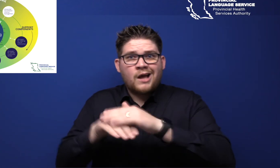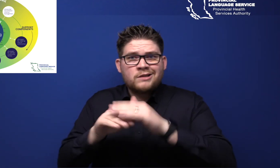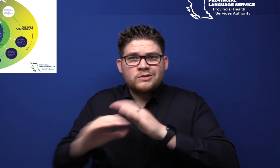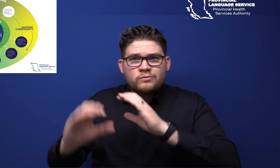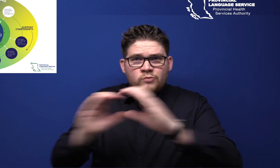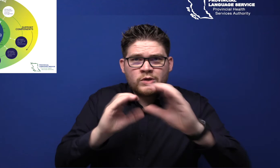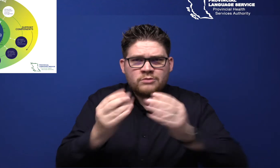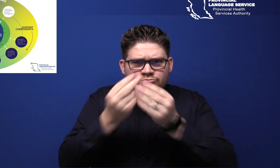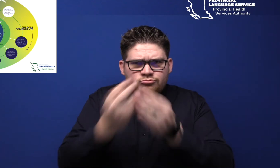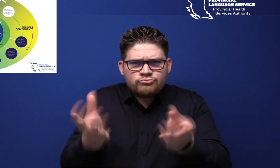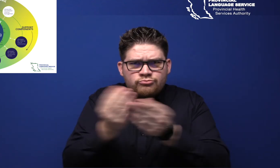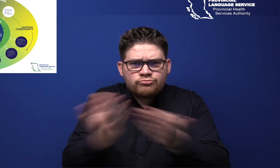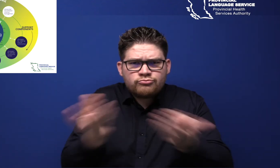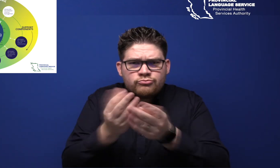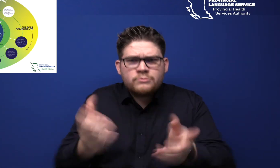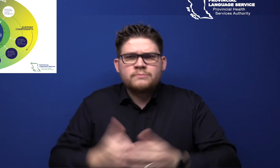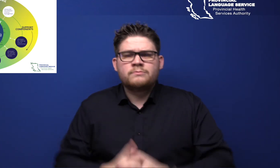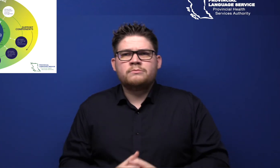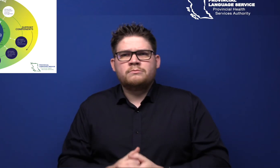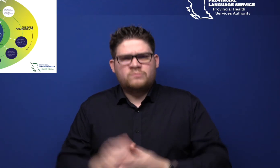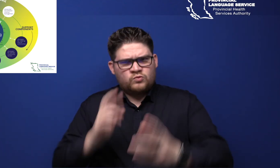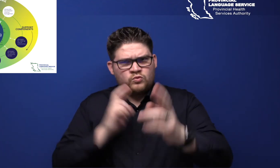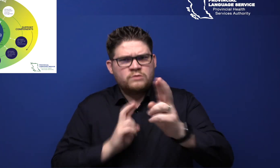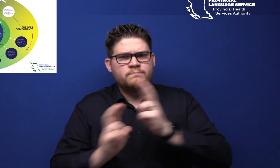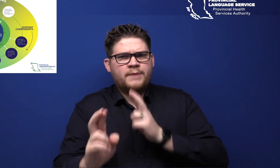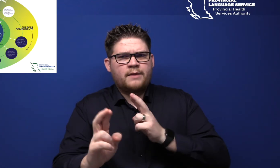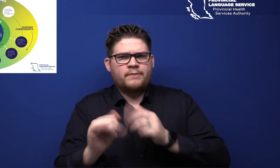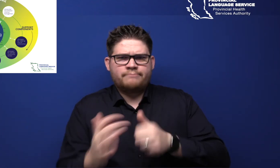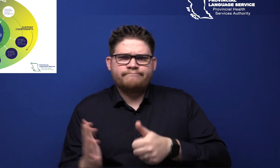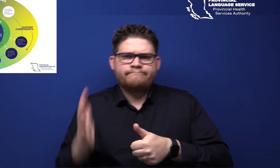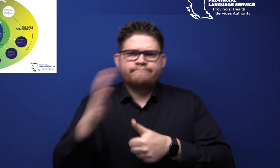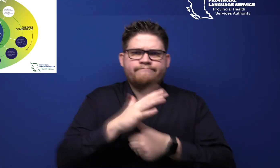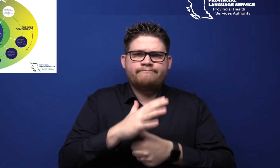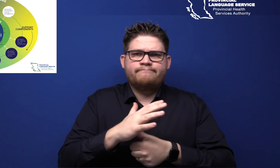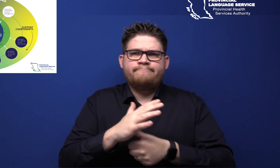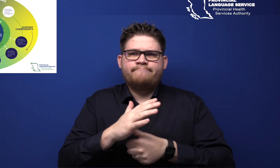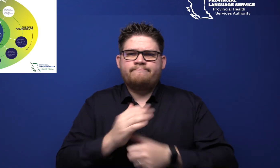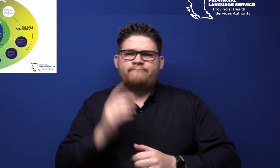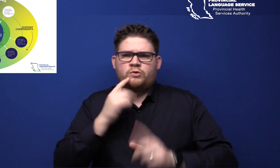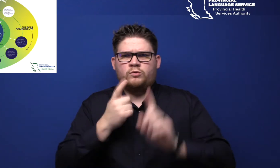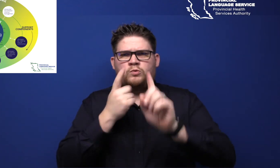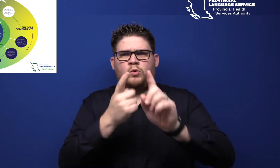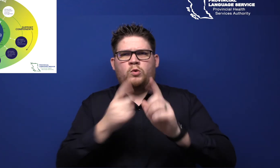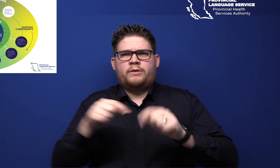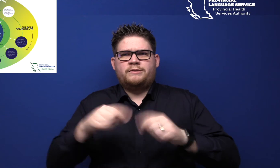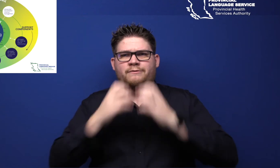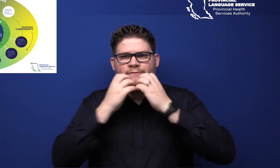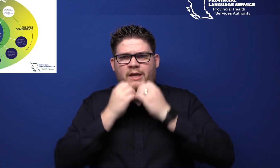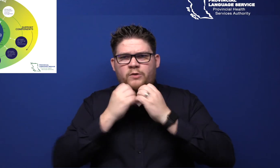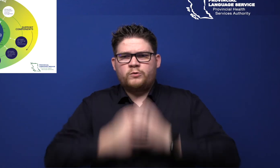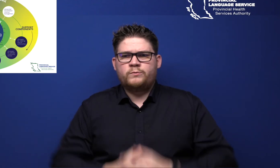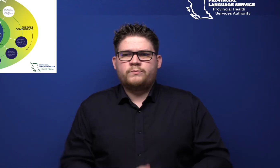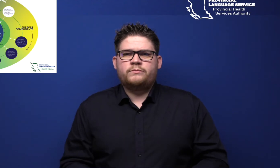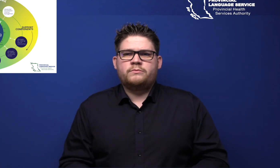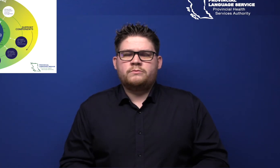WE VALUE COMMUNICATION ACCESS AND RESPECT, ABOVE ALL.